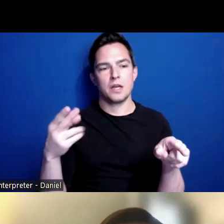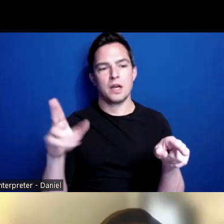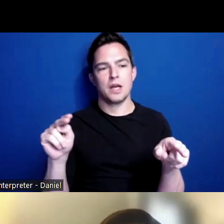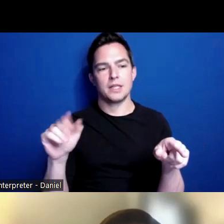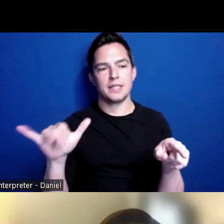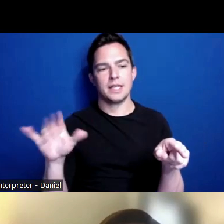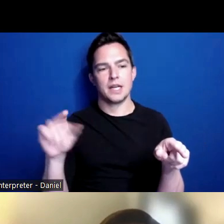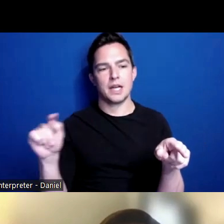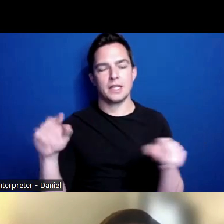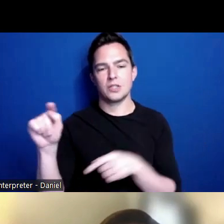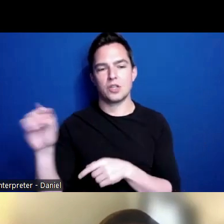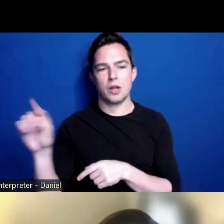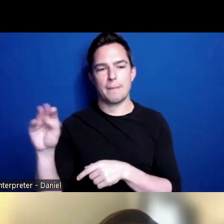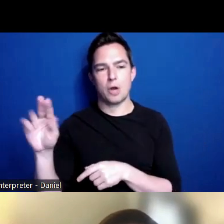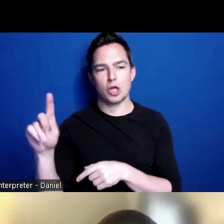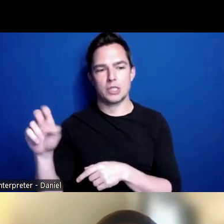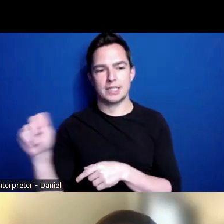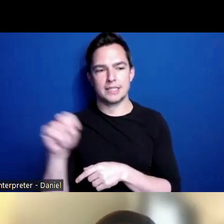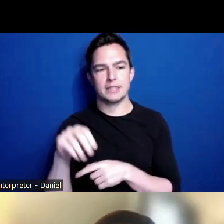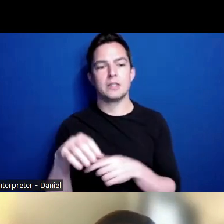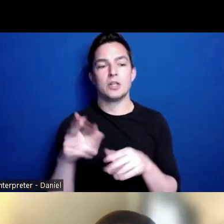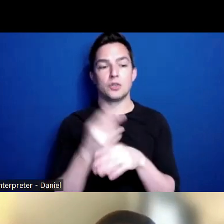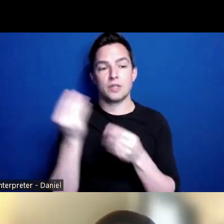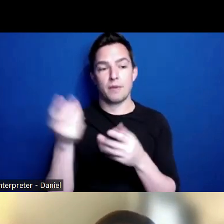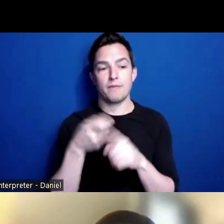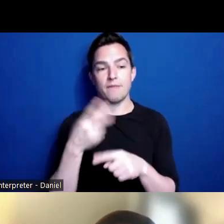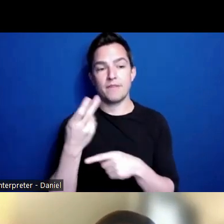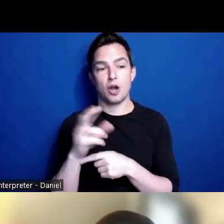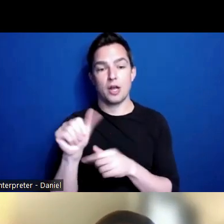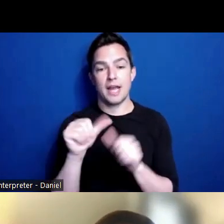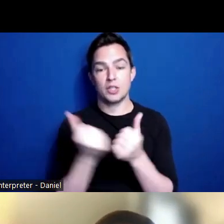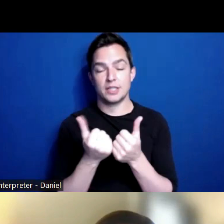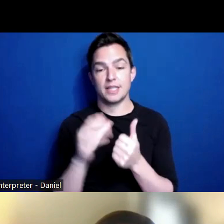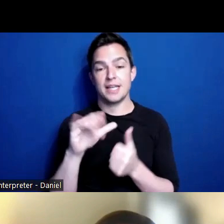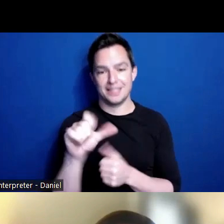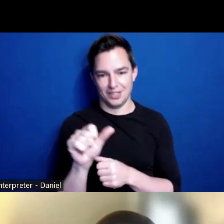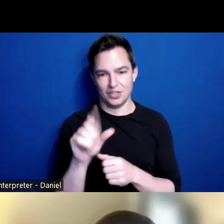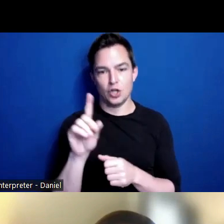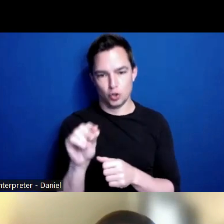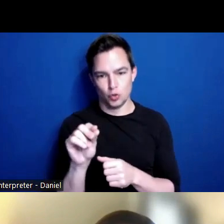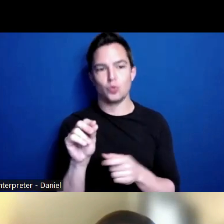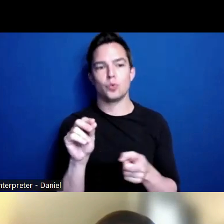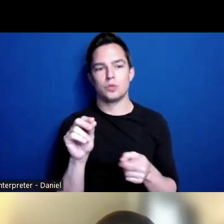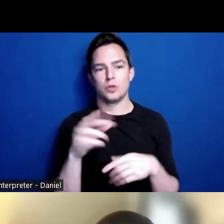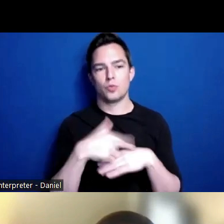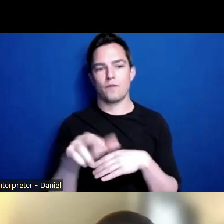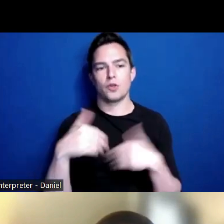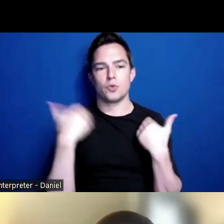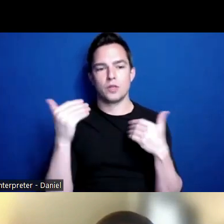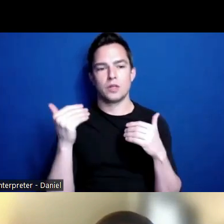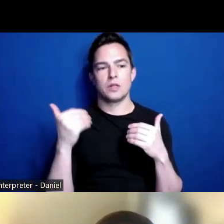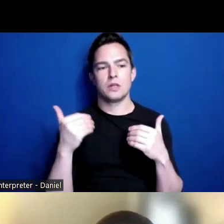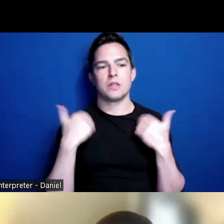which shows that using data from VR agencies, CILs do refer youth and young adults to VR services,